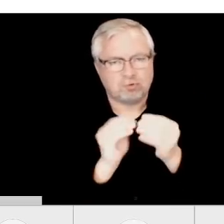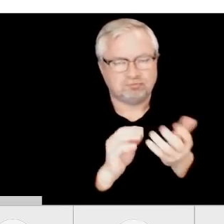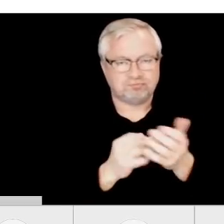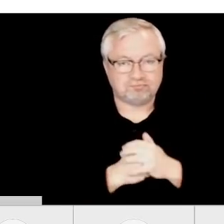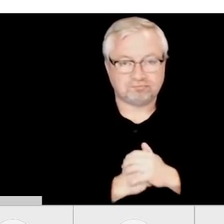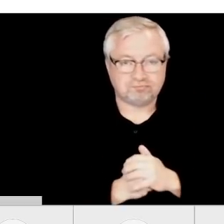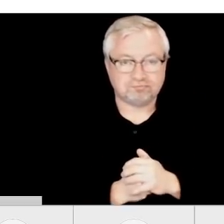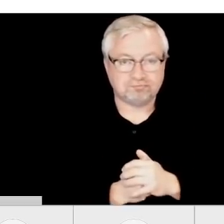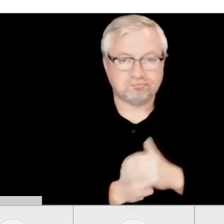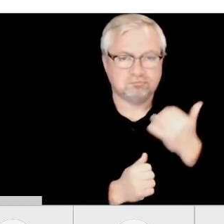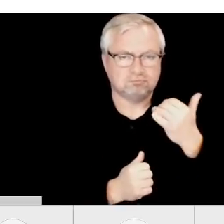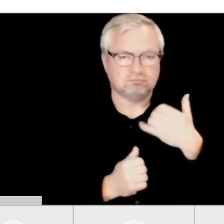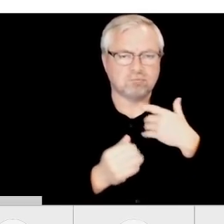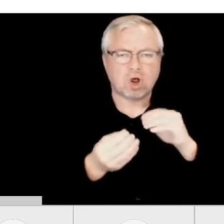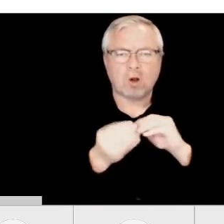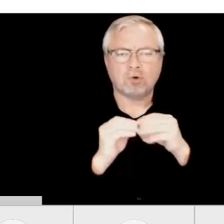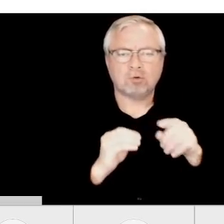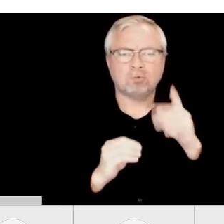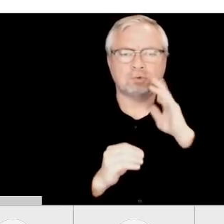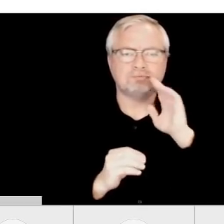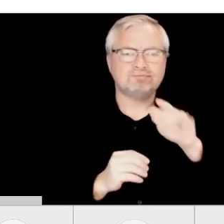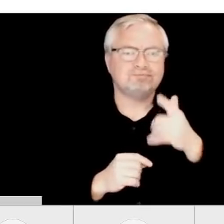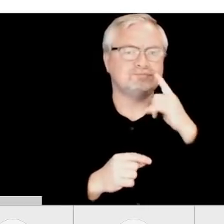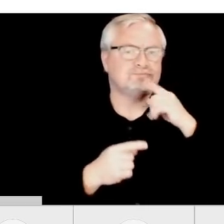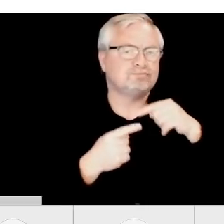capacity in the model.